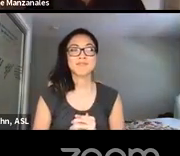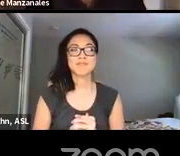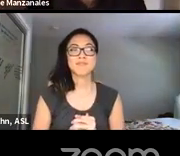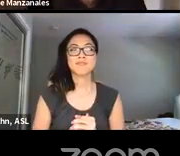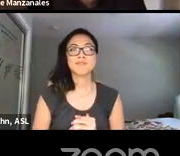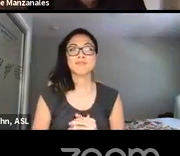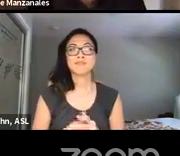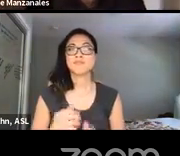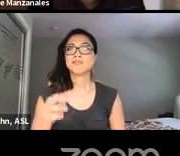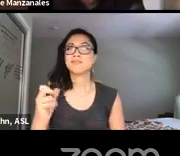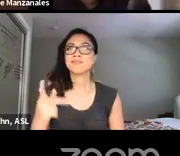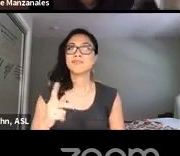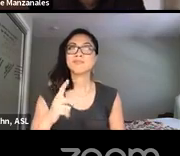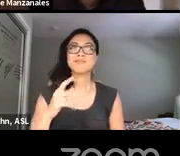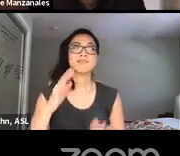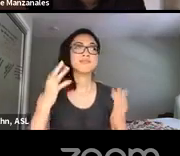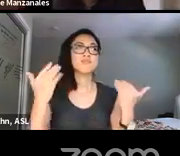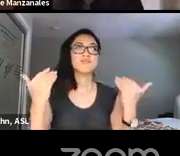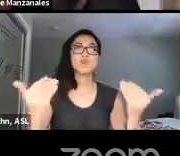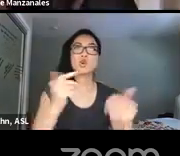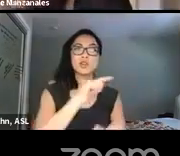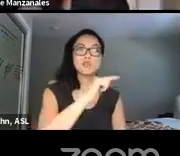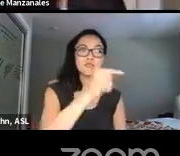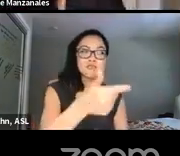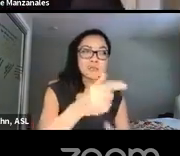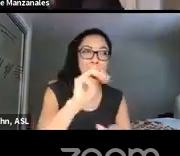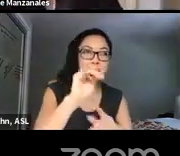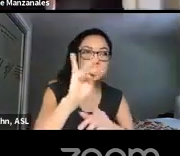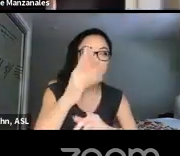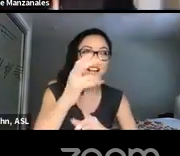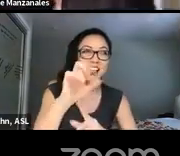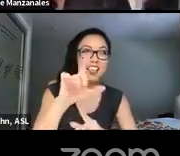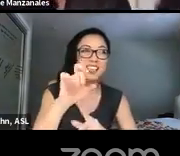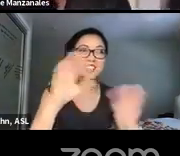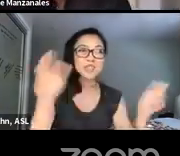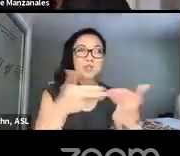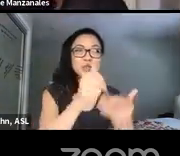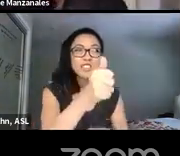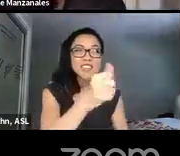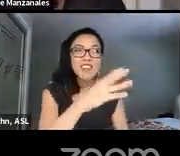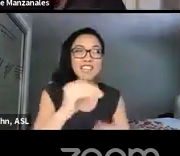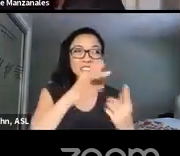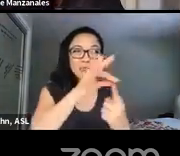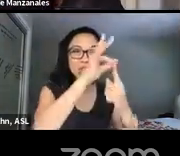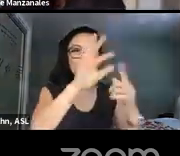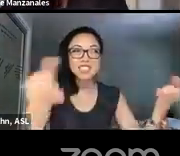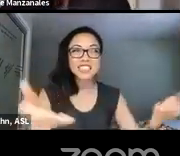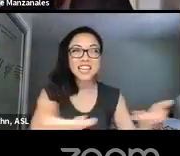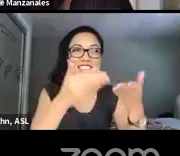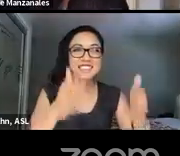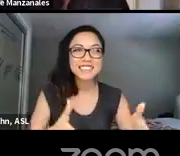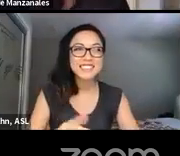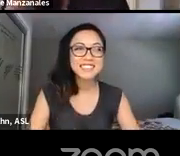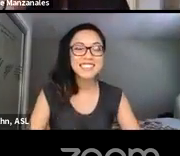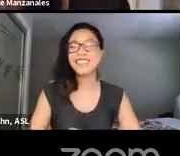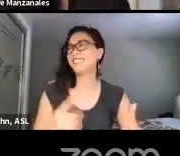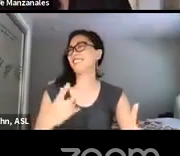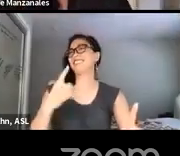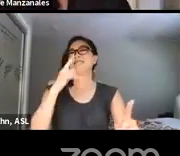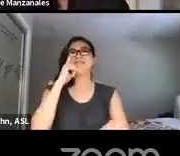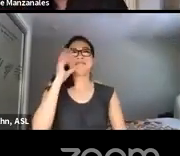I am a Black woman. I live on the land of the Lenape people. I reside in Harlem.